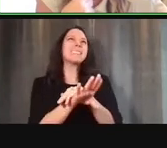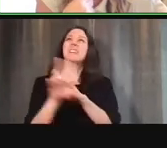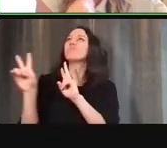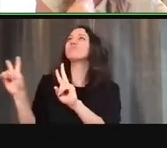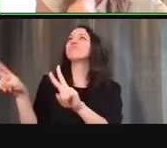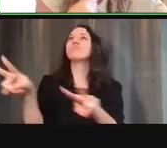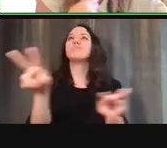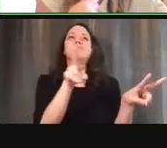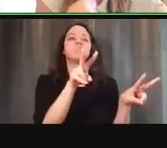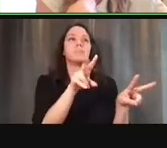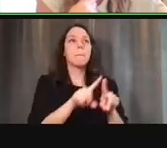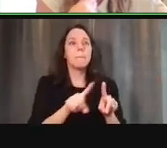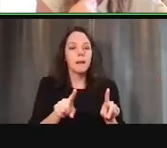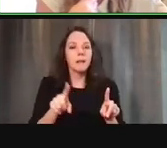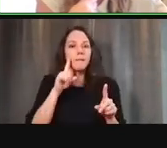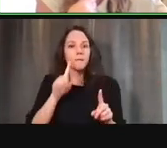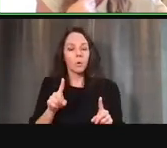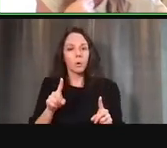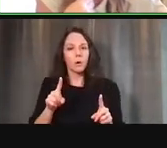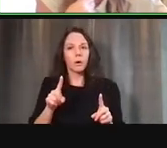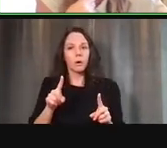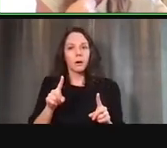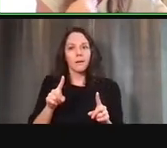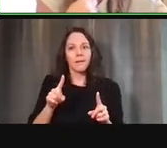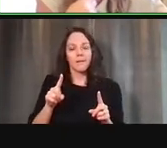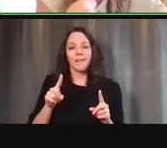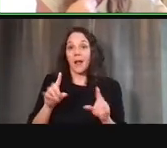and an intergeneration, a multigenerational activity,